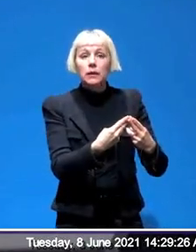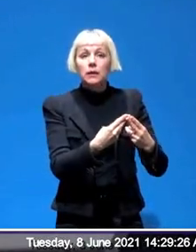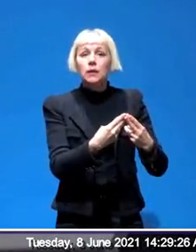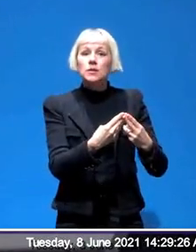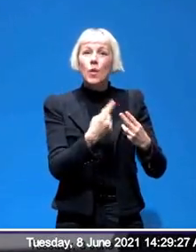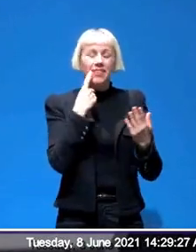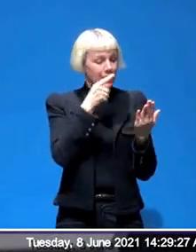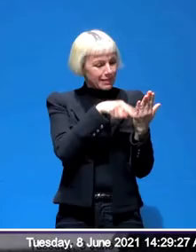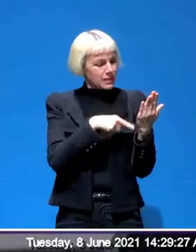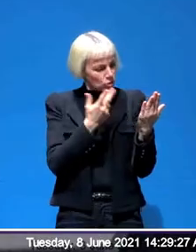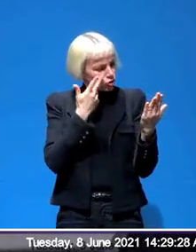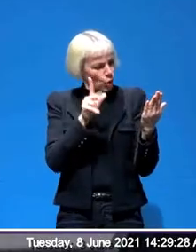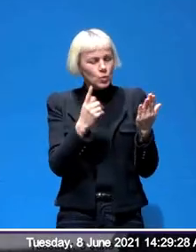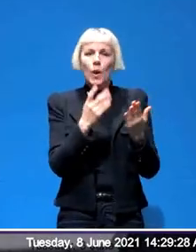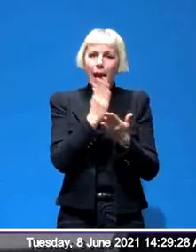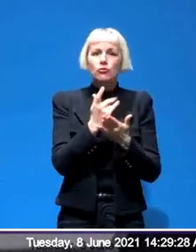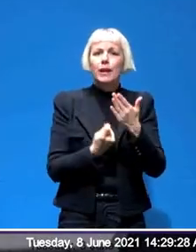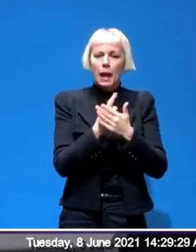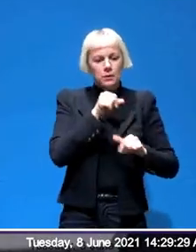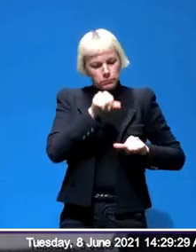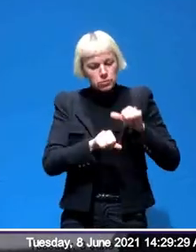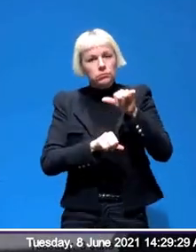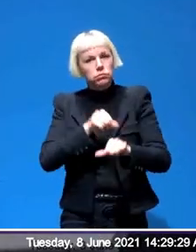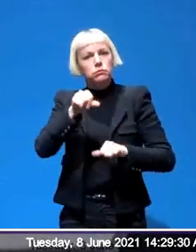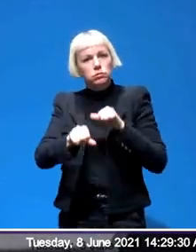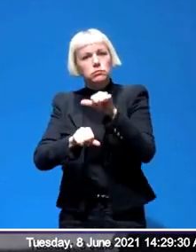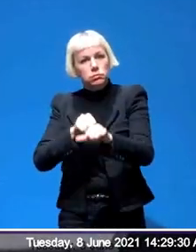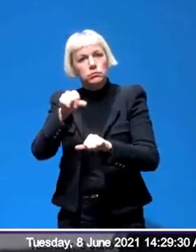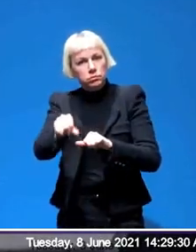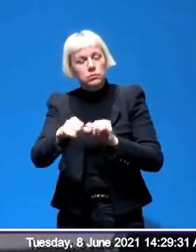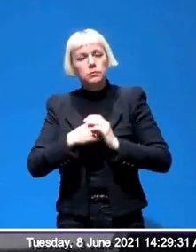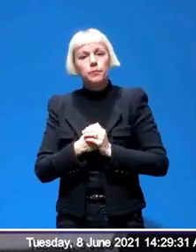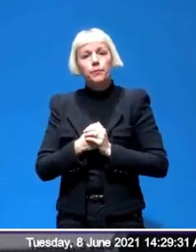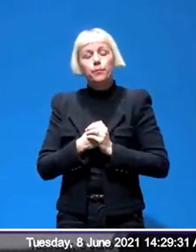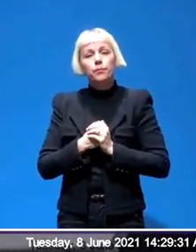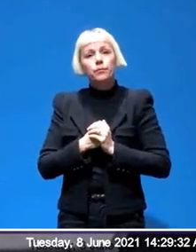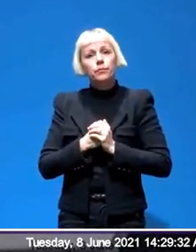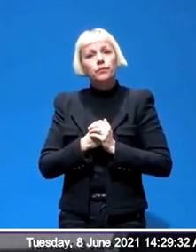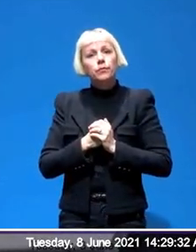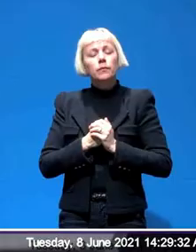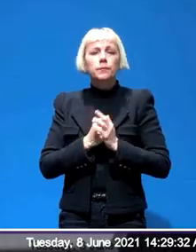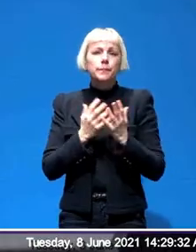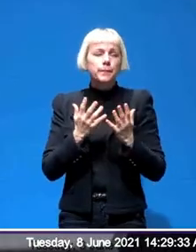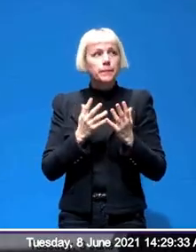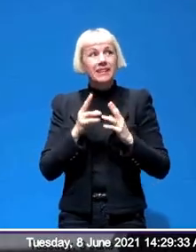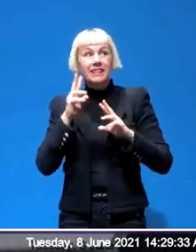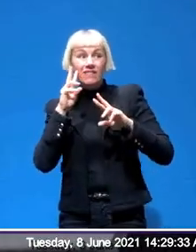I don't --- I mean, the area investigation would uncover --- or just